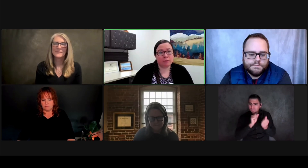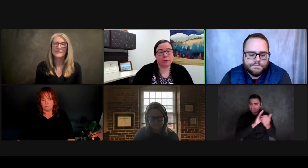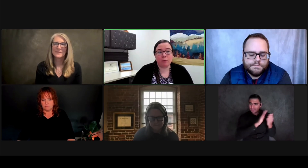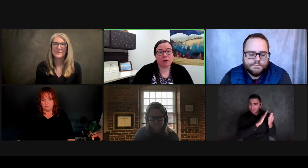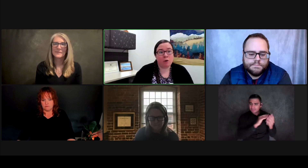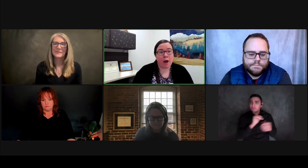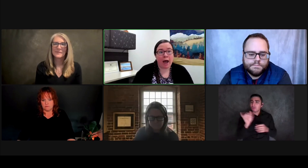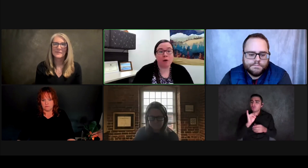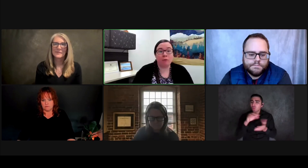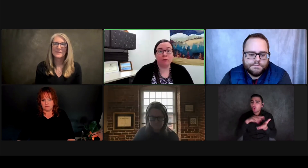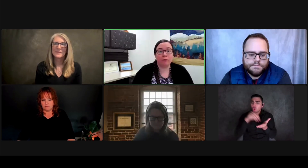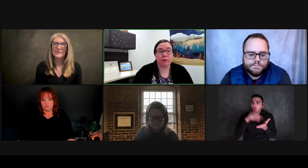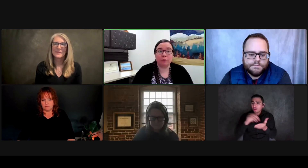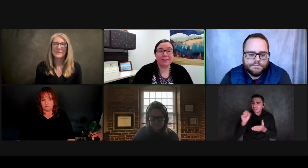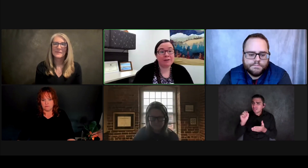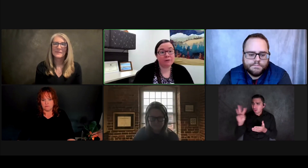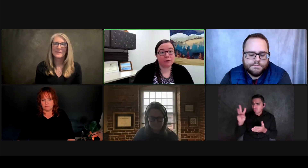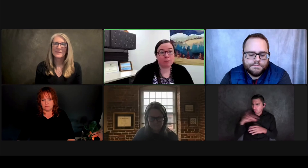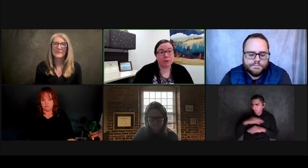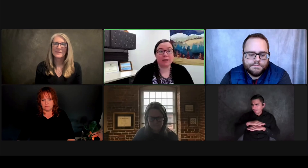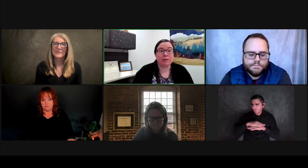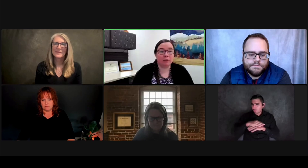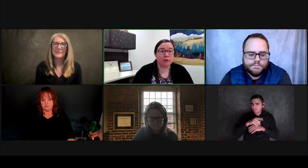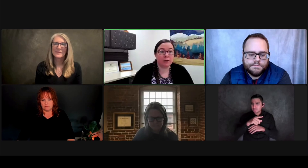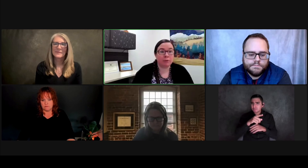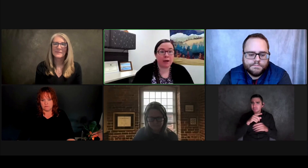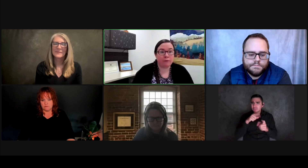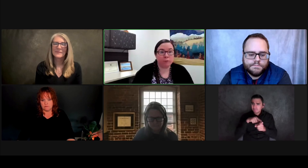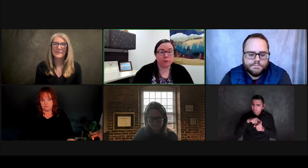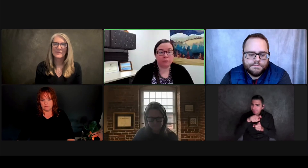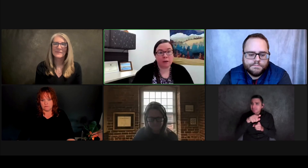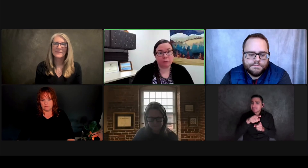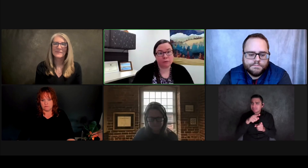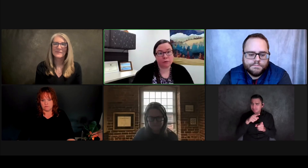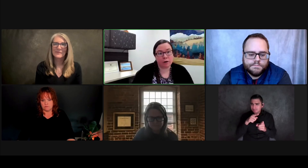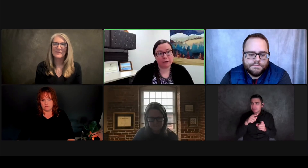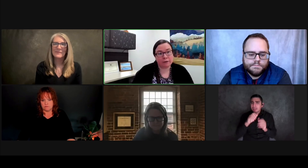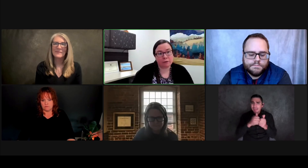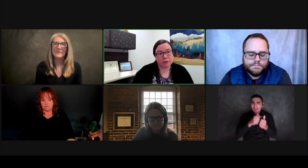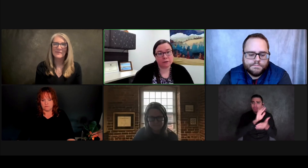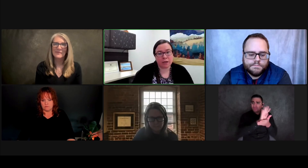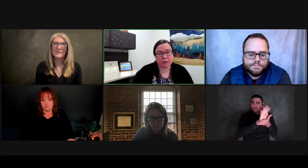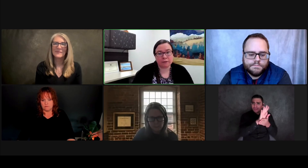so that we know how videos integrate within the learning platforms themselves for our asynchronous classes.